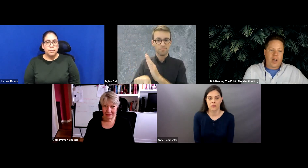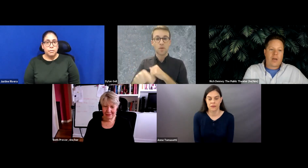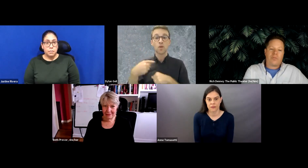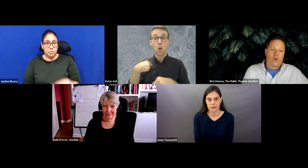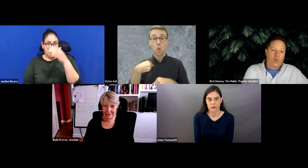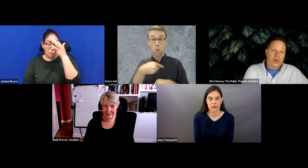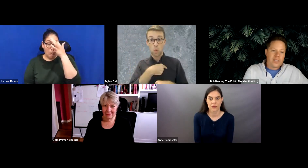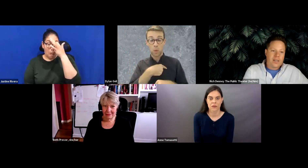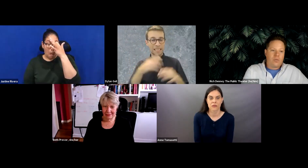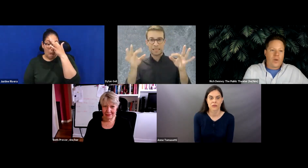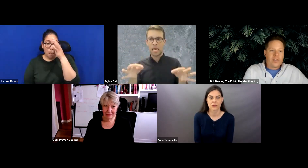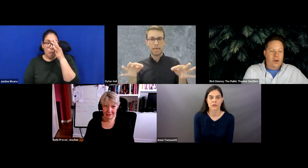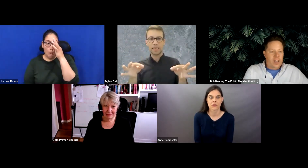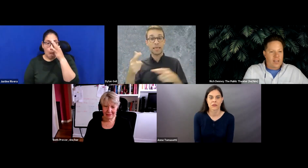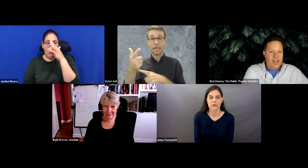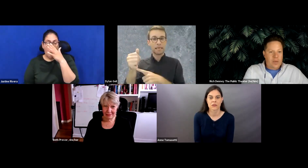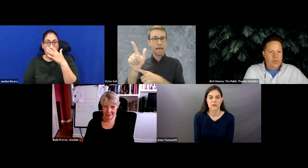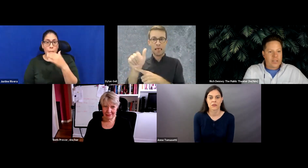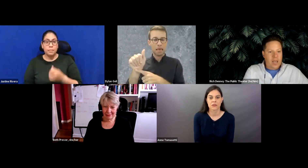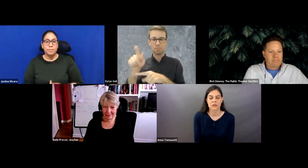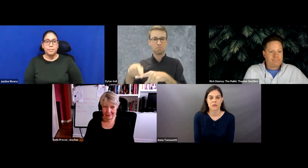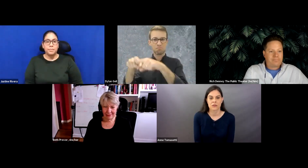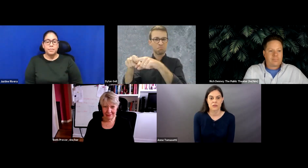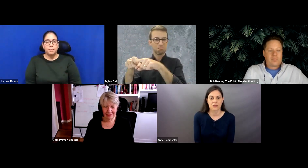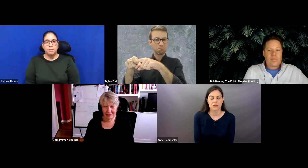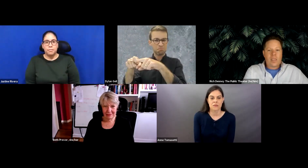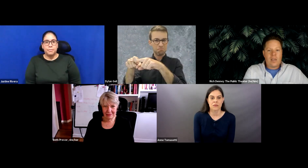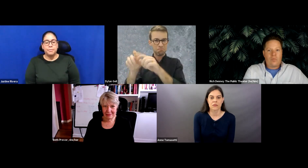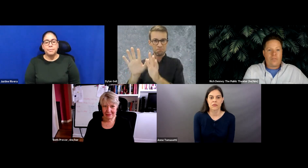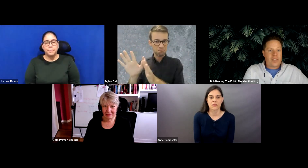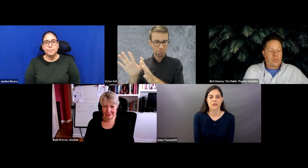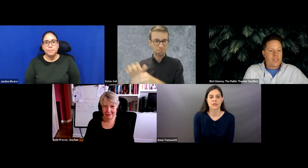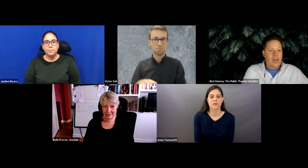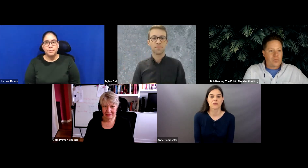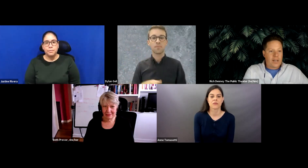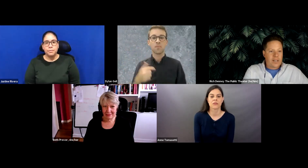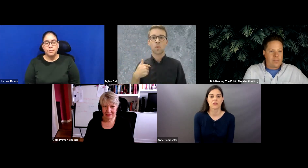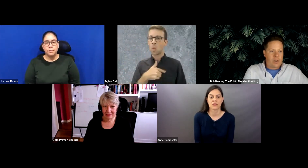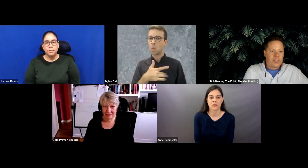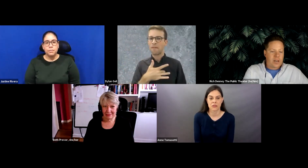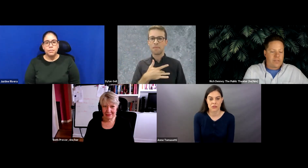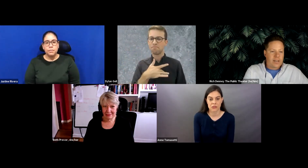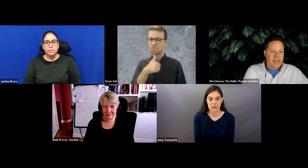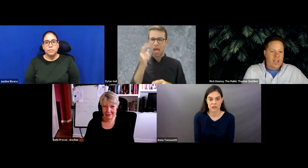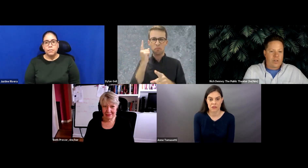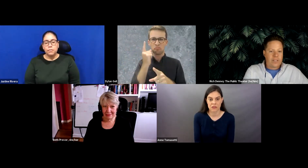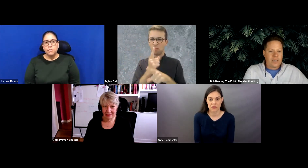not move forward with our gala at that point in time. We felt that it was not the right time to host that event and revisit